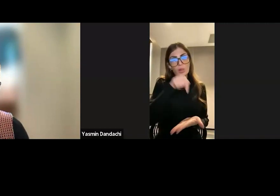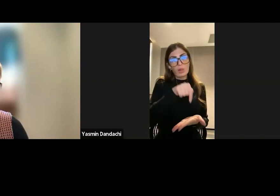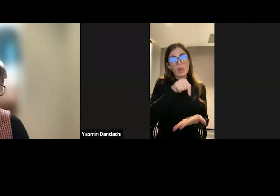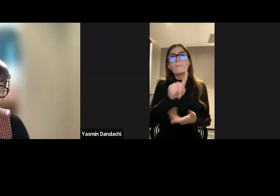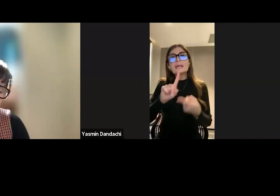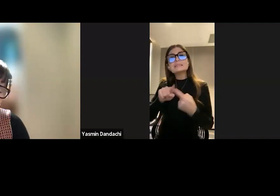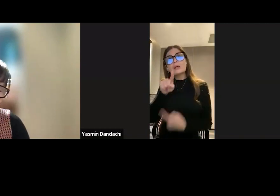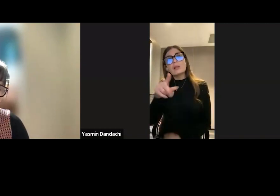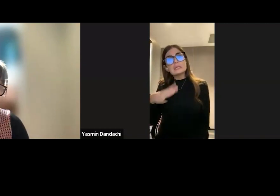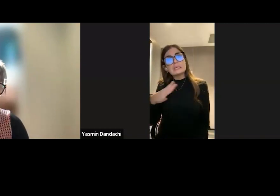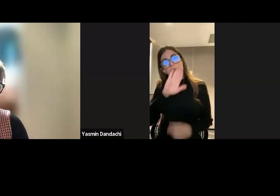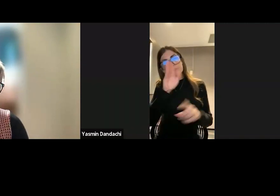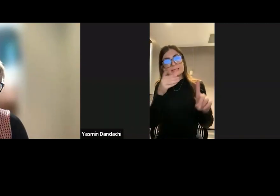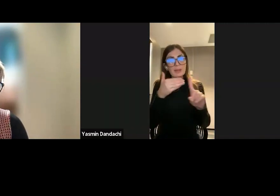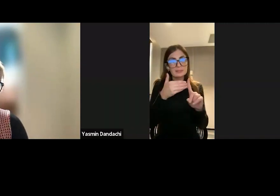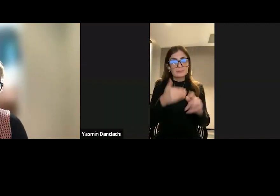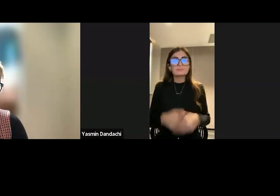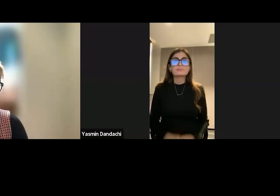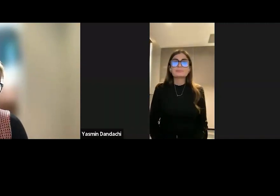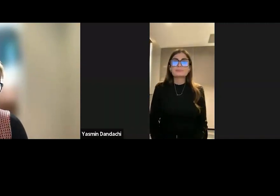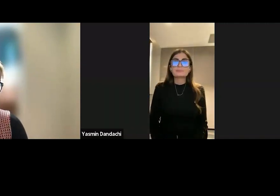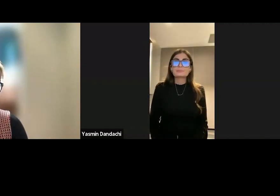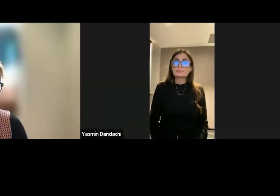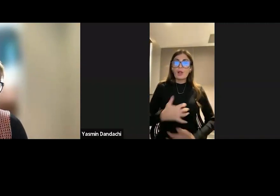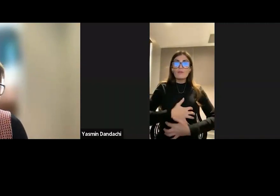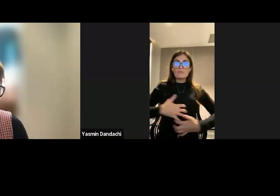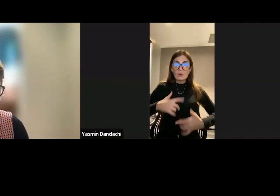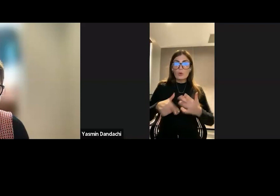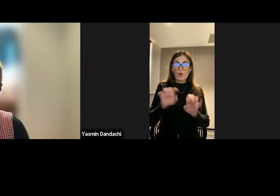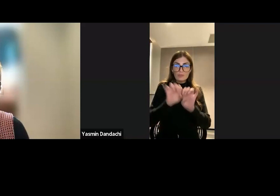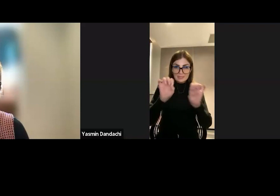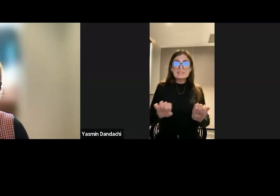And the framework of a governance system, as you'll all be familiar with,